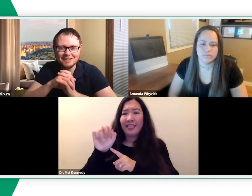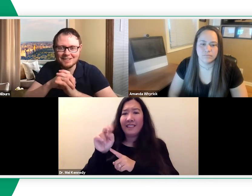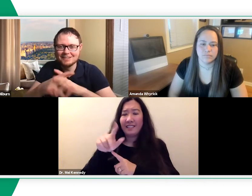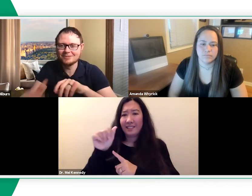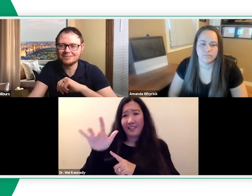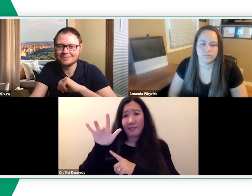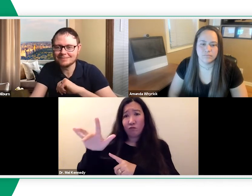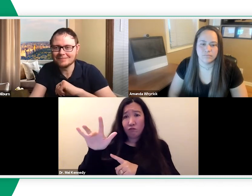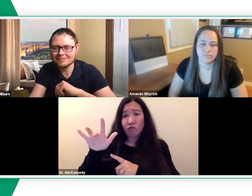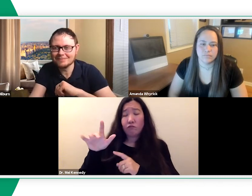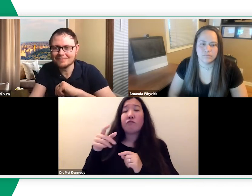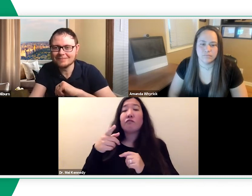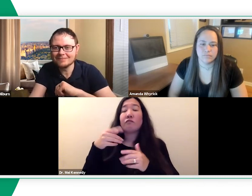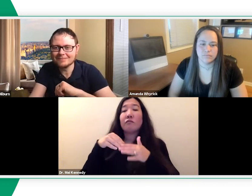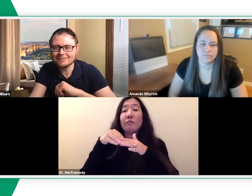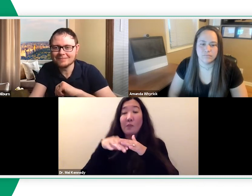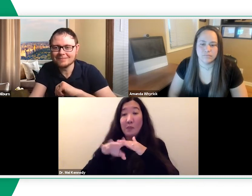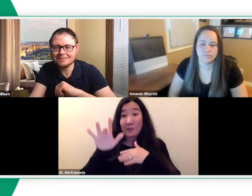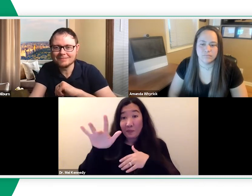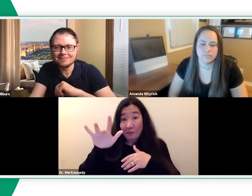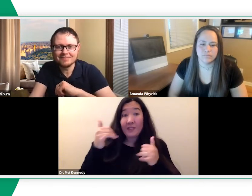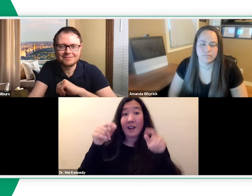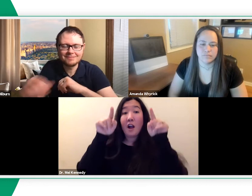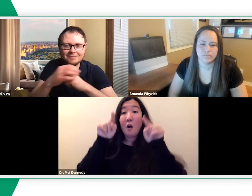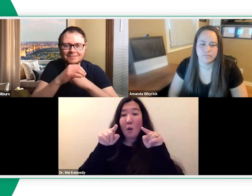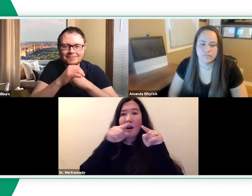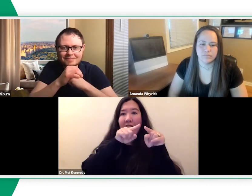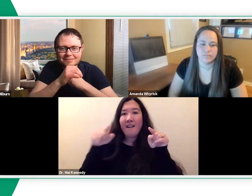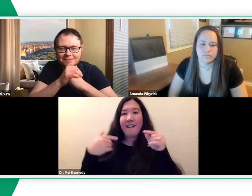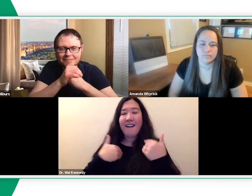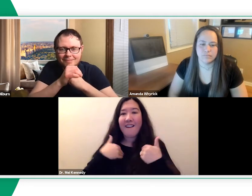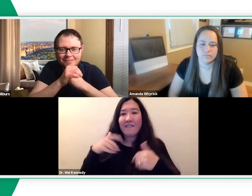If you look in the chat, you should see a link that you can click.